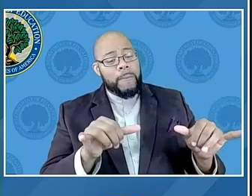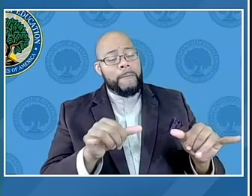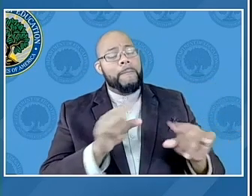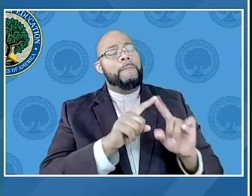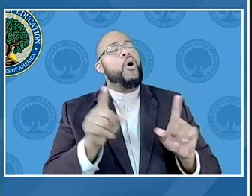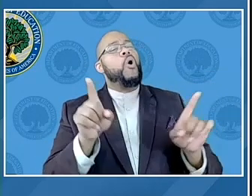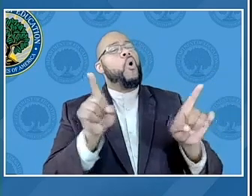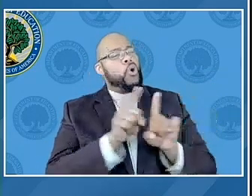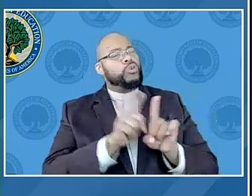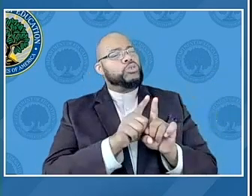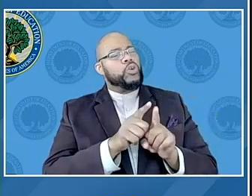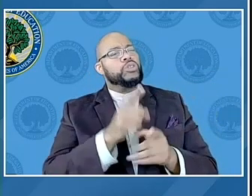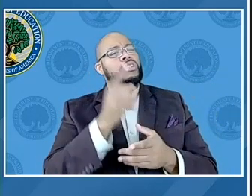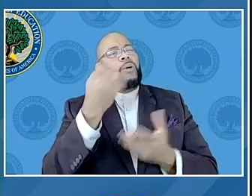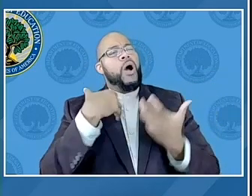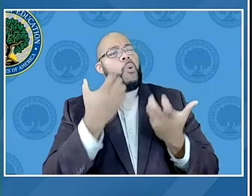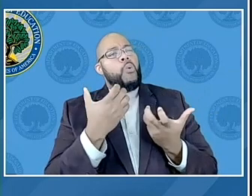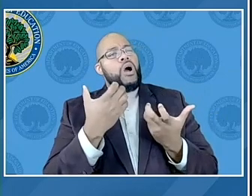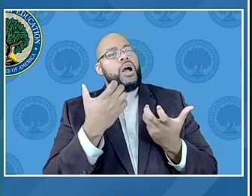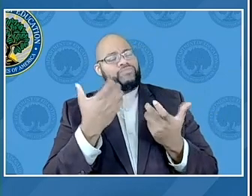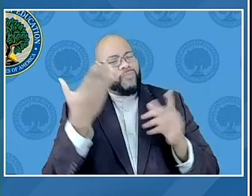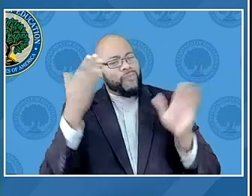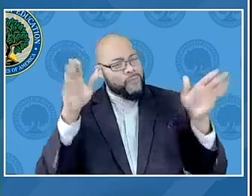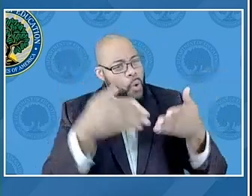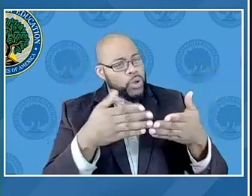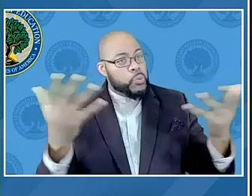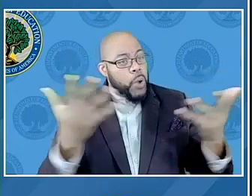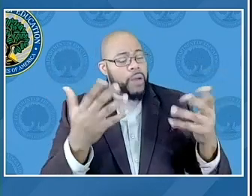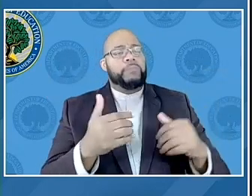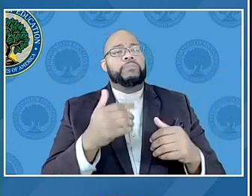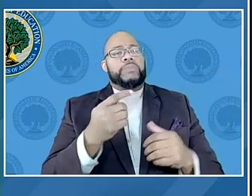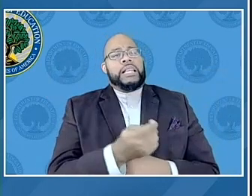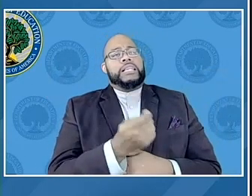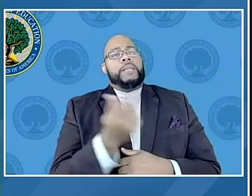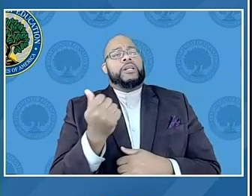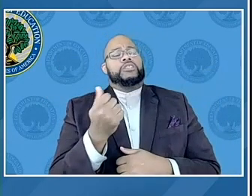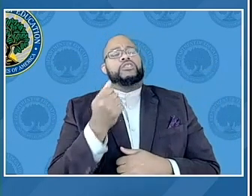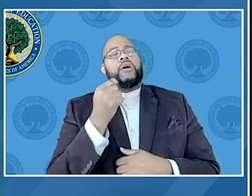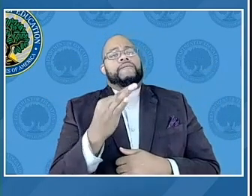that I would like to just hone in on is that the elimination of all of this debt,